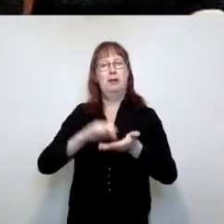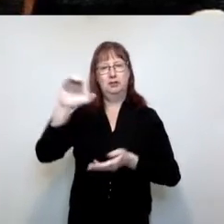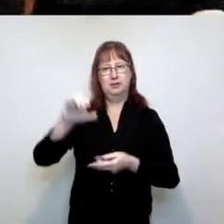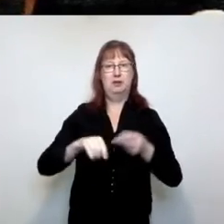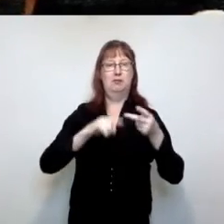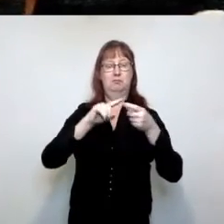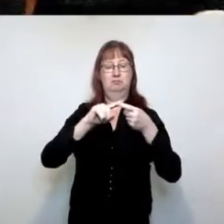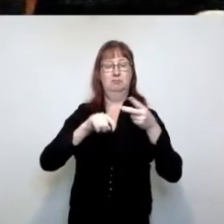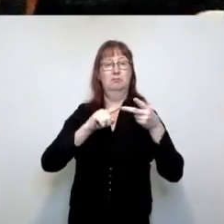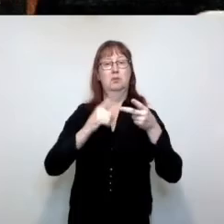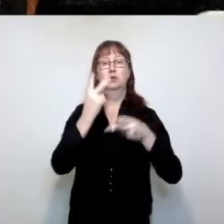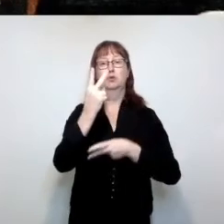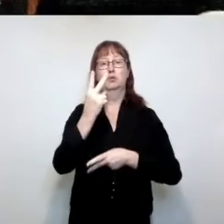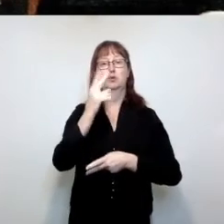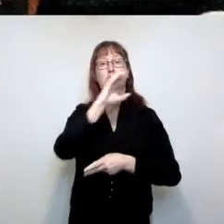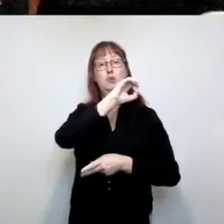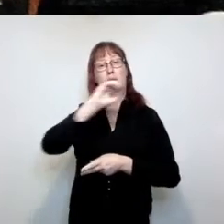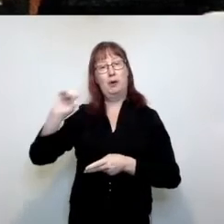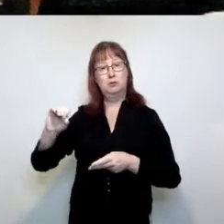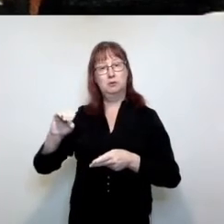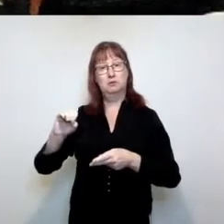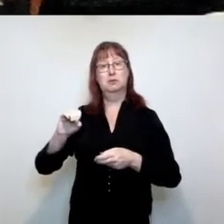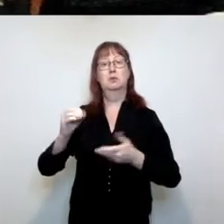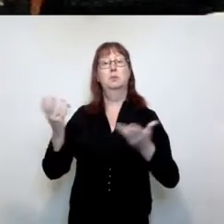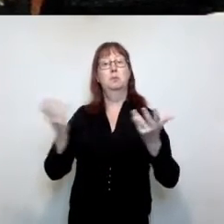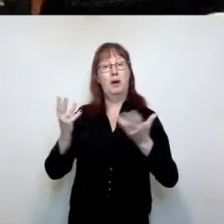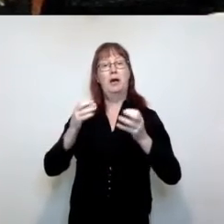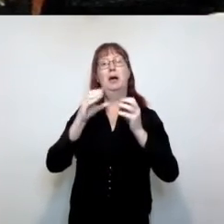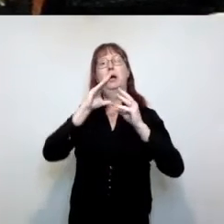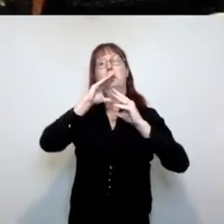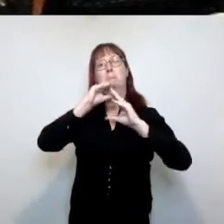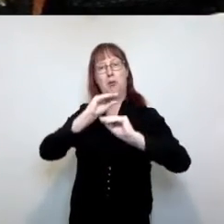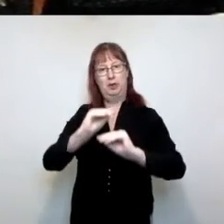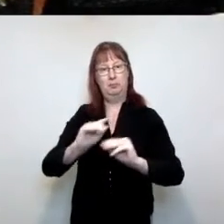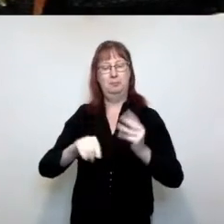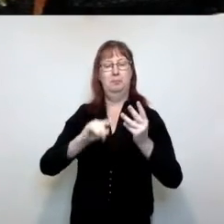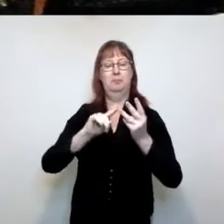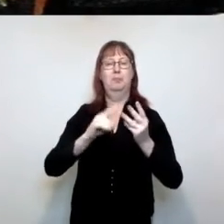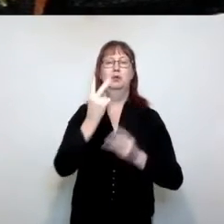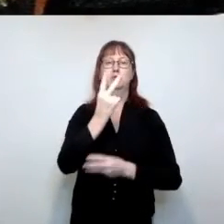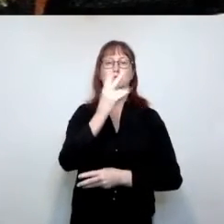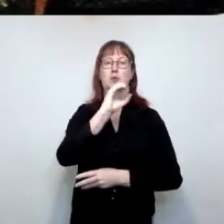Manchester, then moving to Birmingham in 2000 and onto Leeds in 2001.